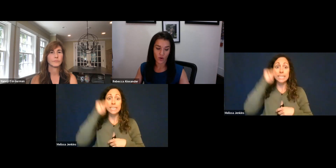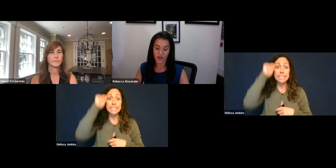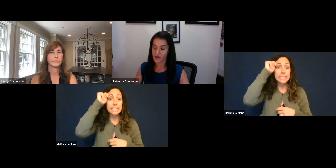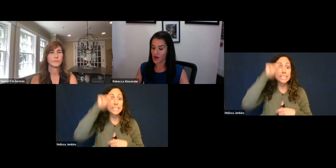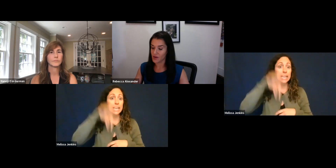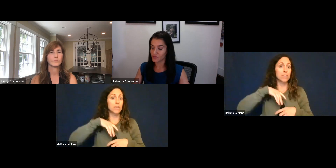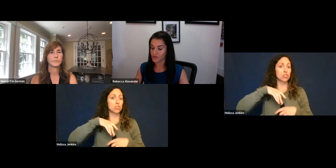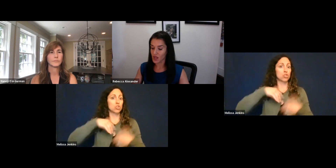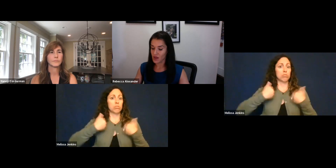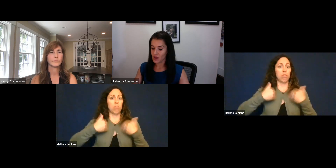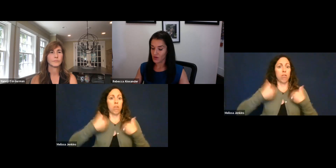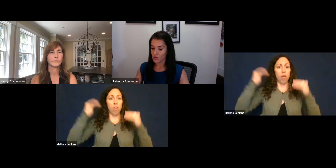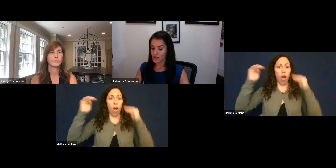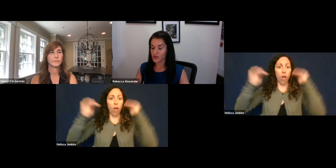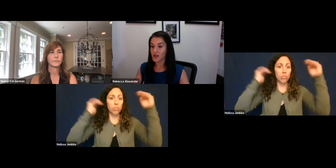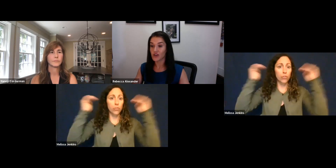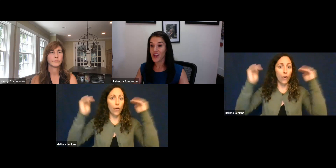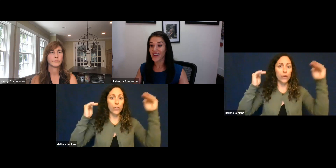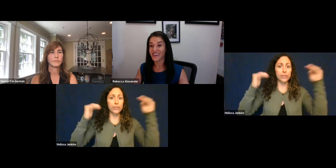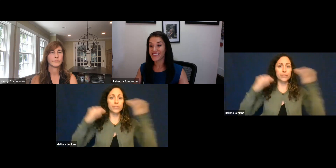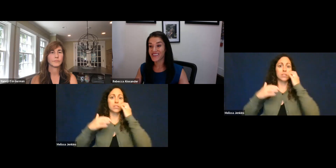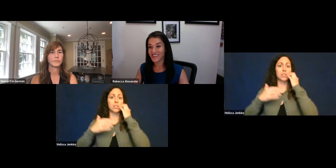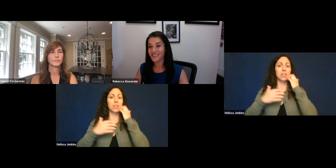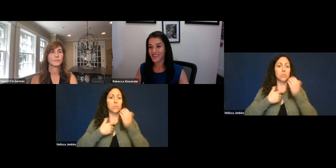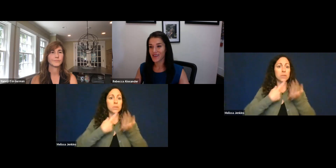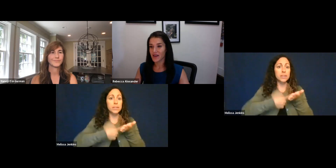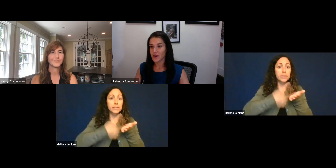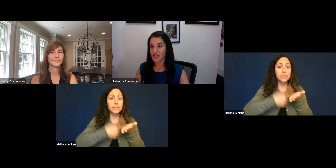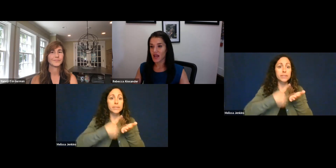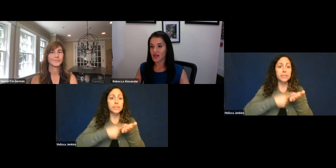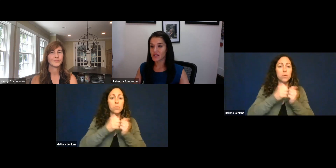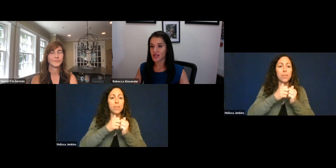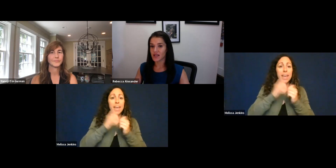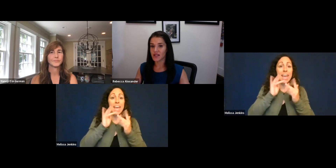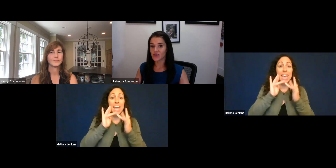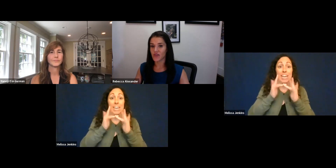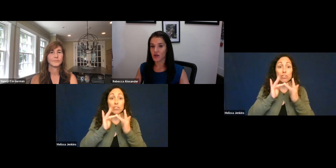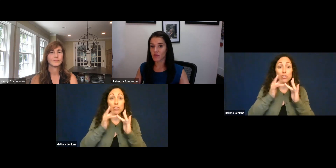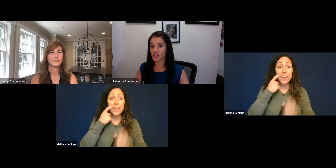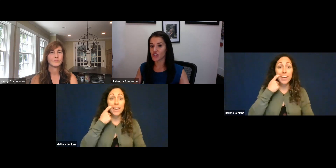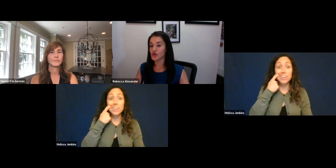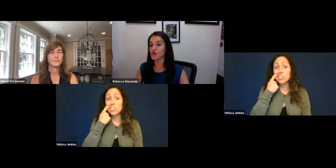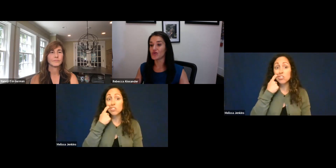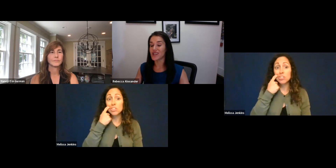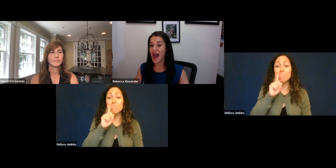with internet addiction, because it is very much used